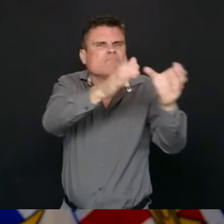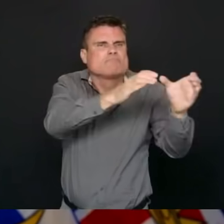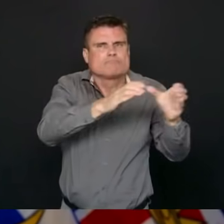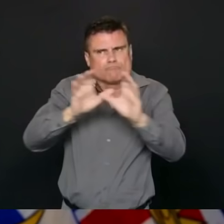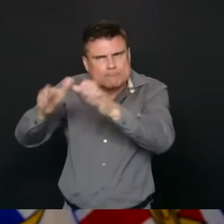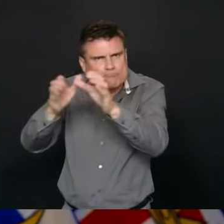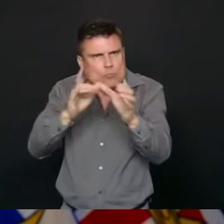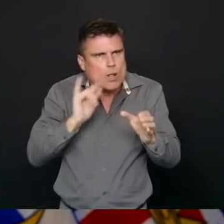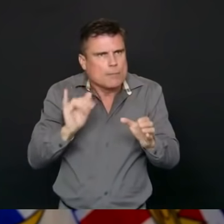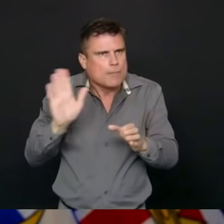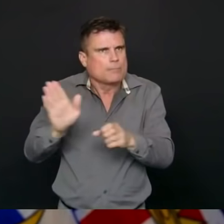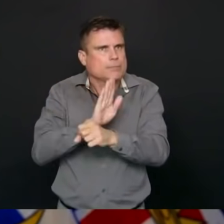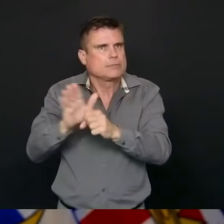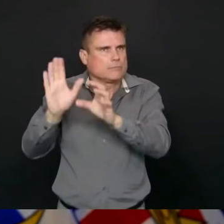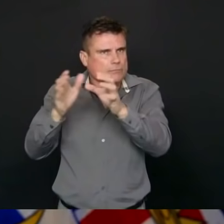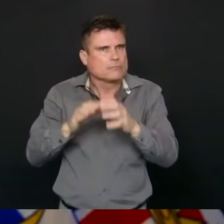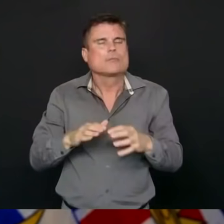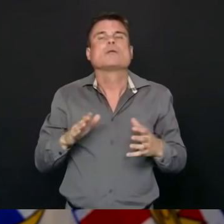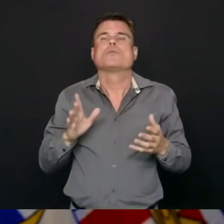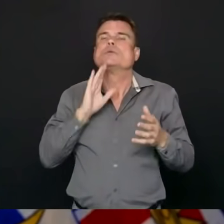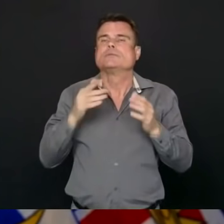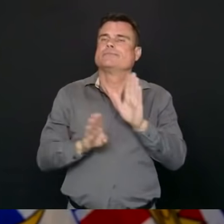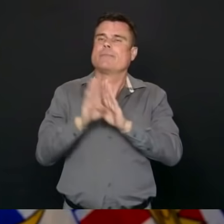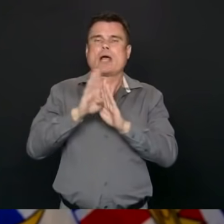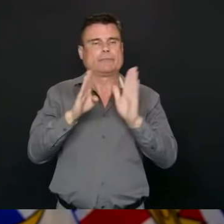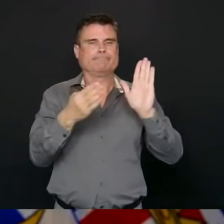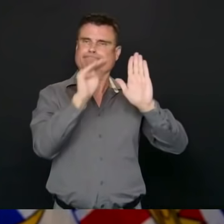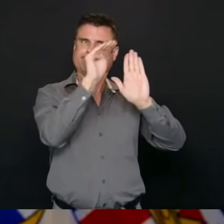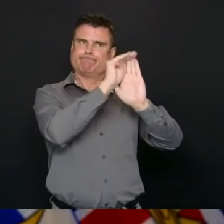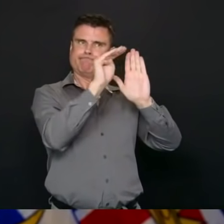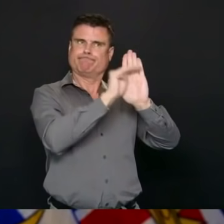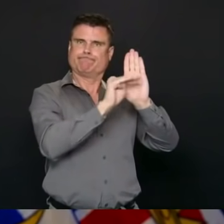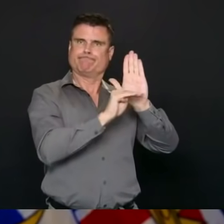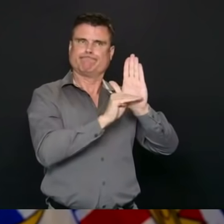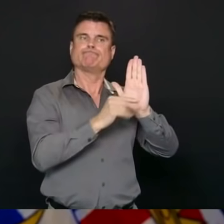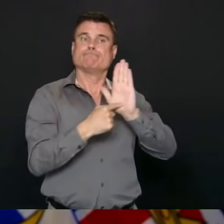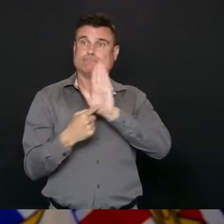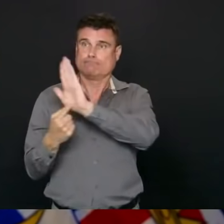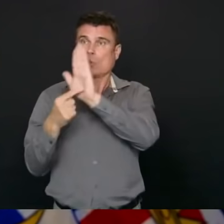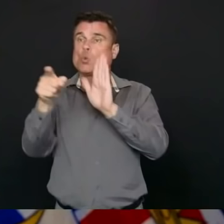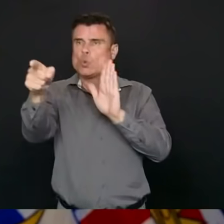available and they are being developed as we speak